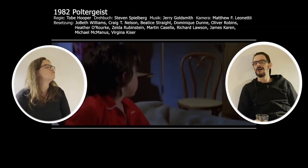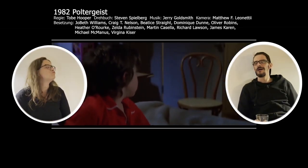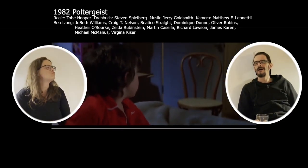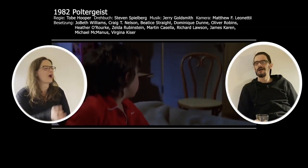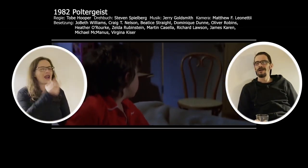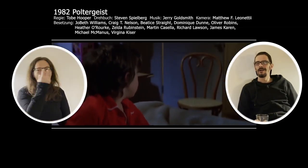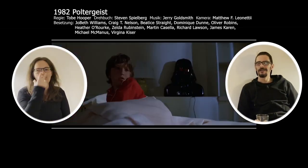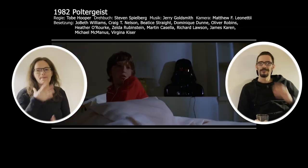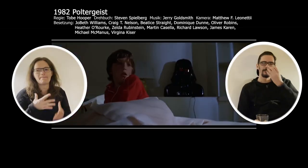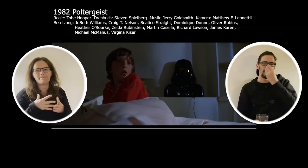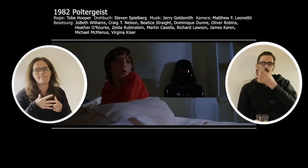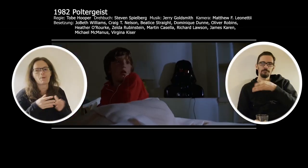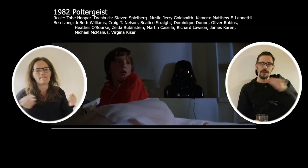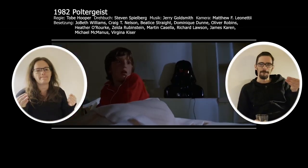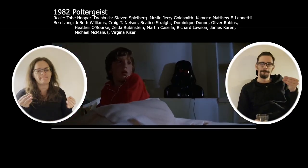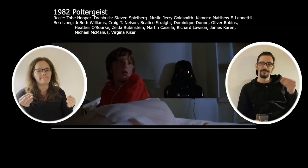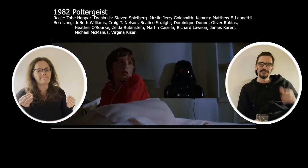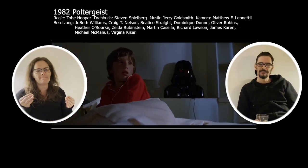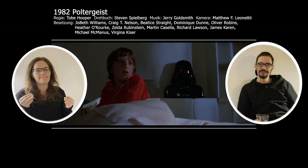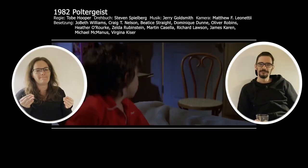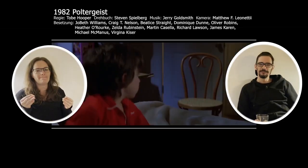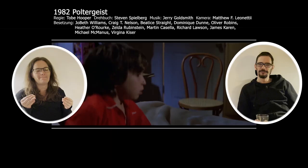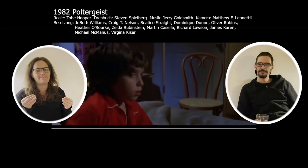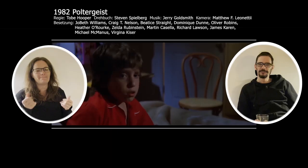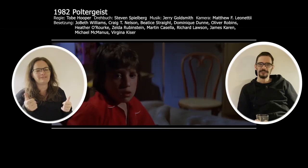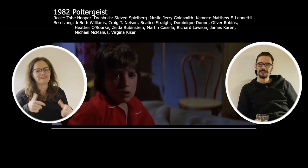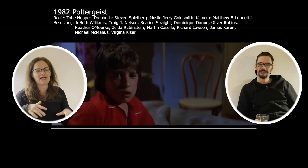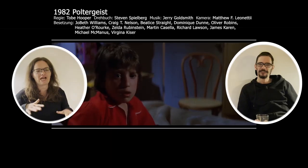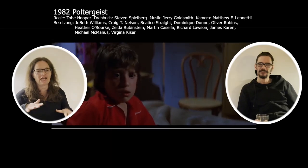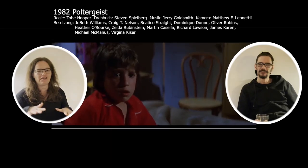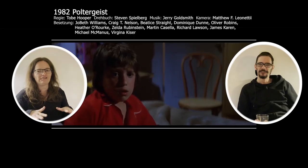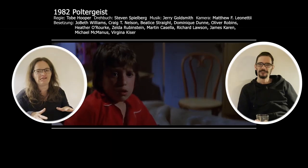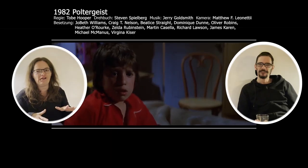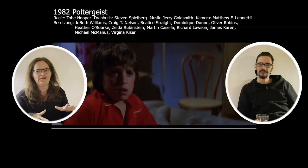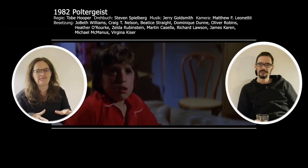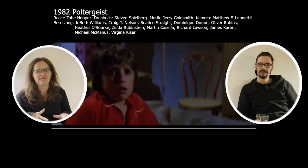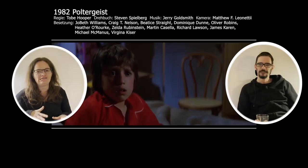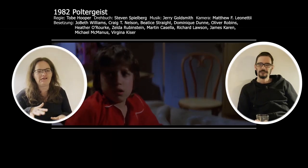Oh dear, the clown has disappeared. He is no longer there. He's crawling around somewhere.